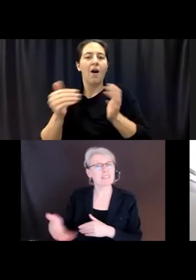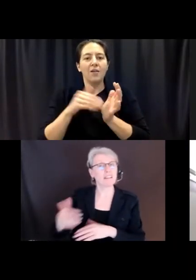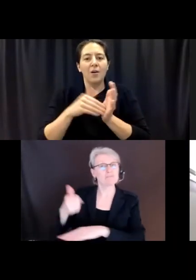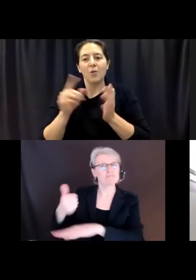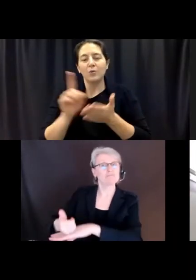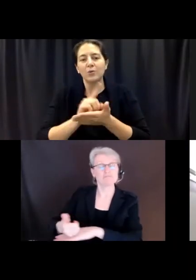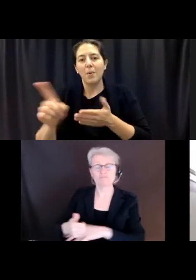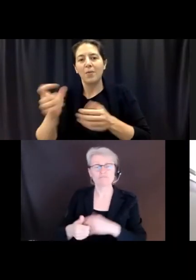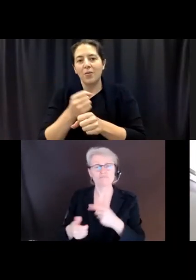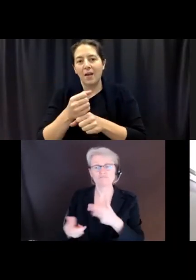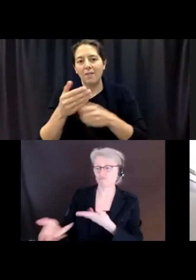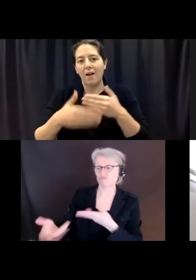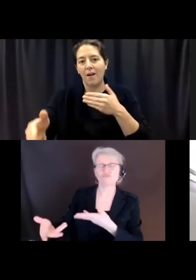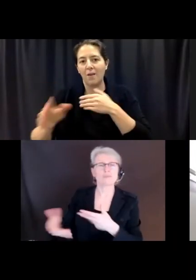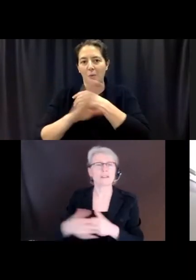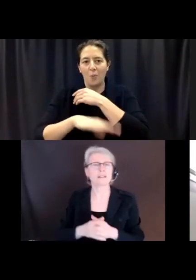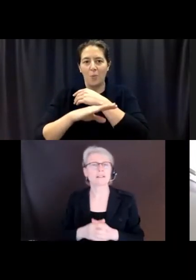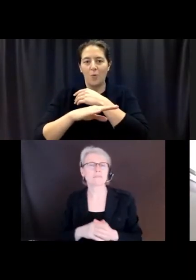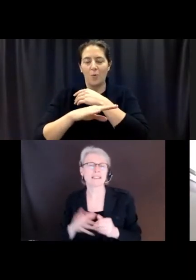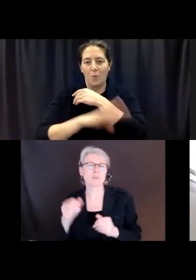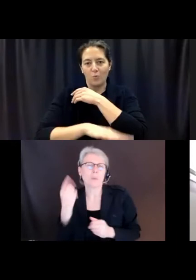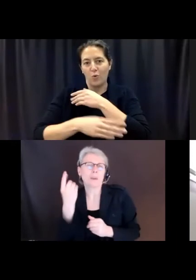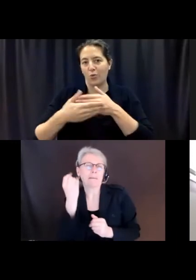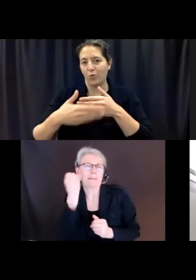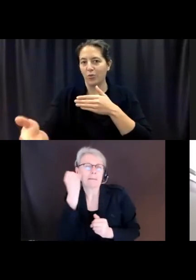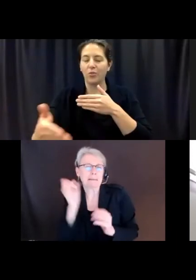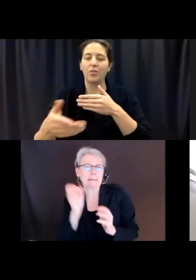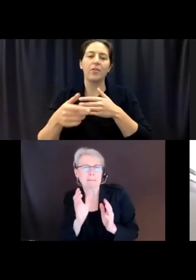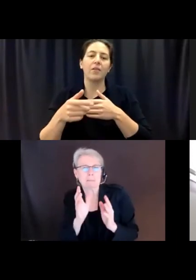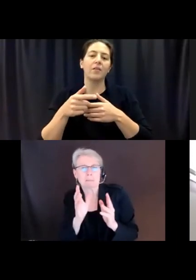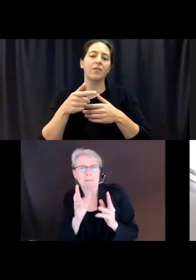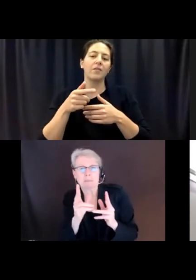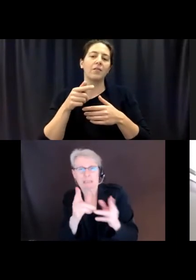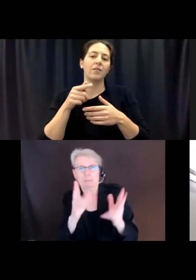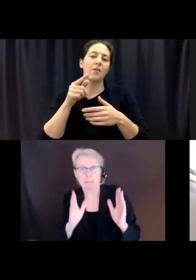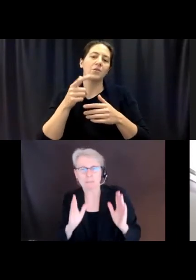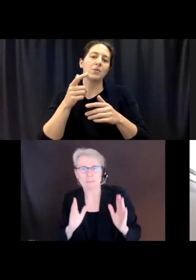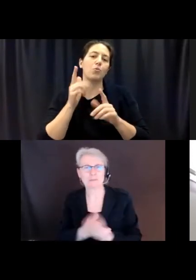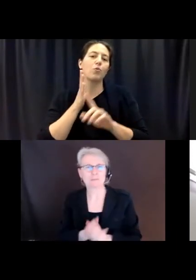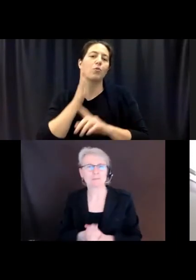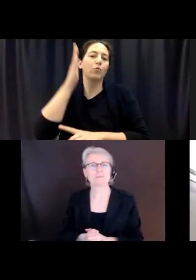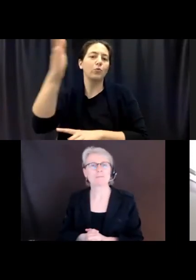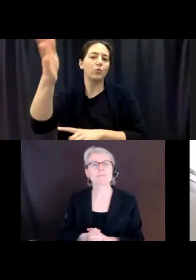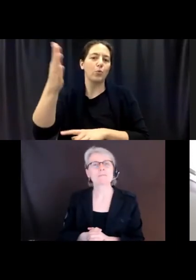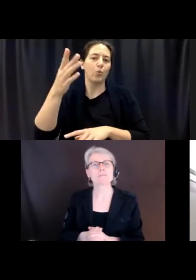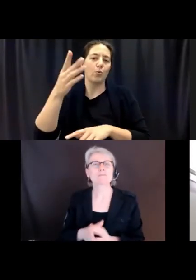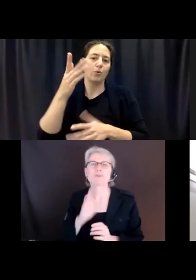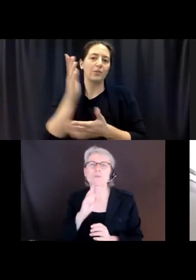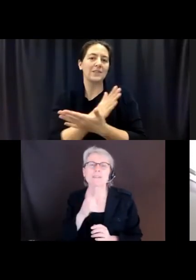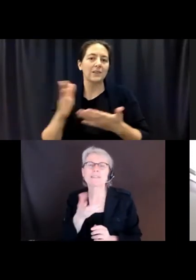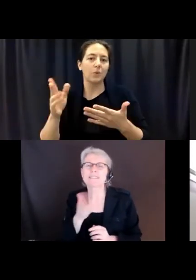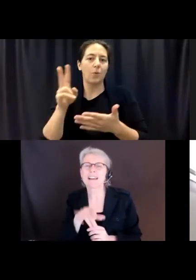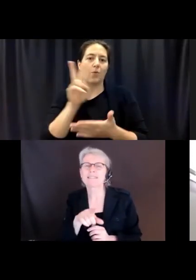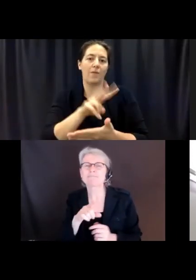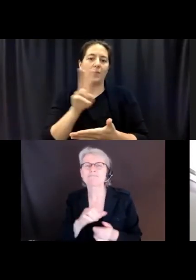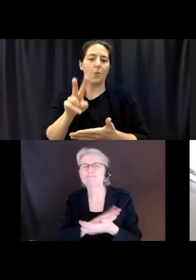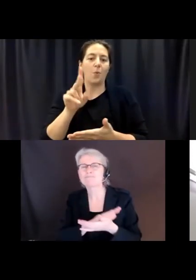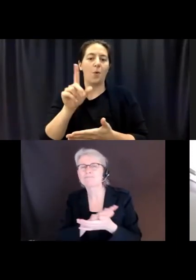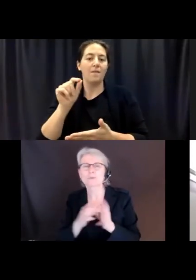WE HAVE OTHER IDEAS OF PROJECTS. BUT THIS IS JUST TO SHOW YOU THE BEGINNING OF A LONGER